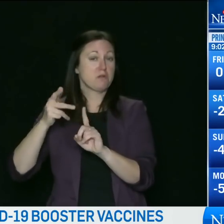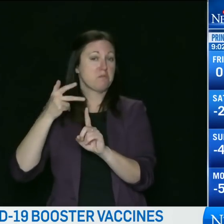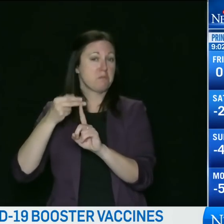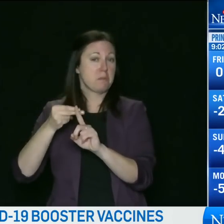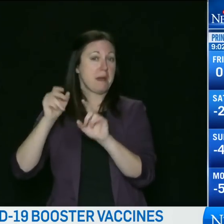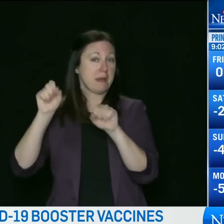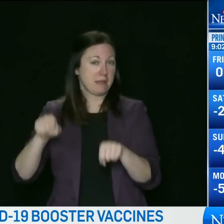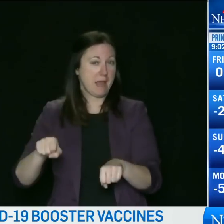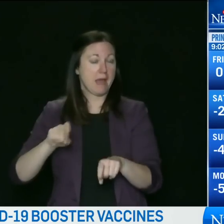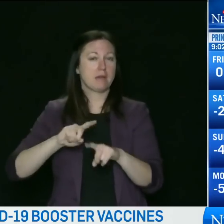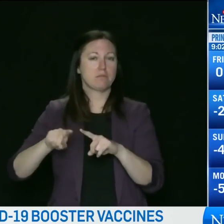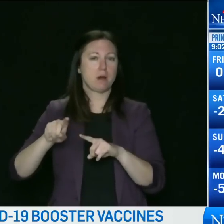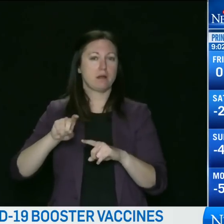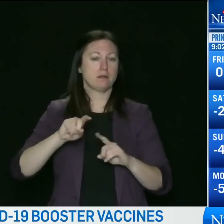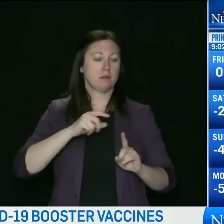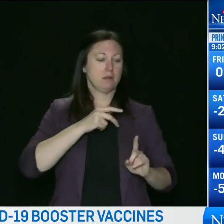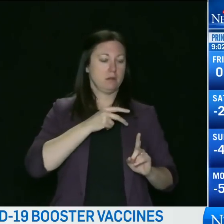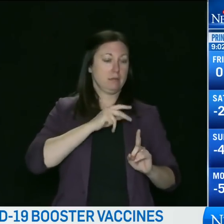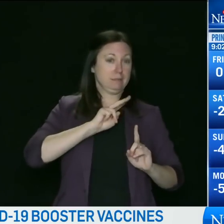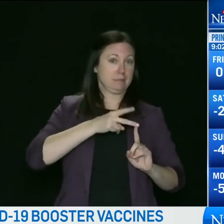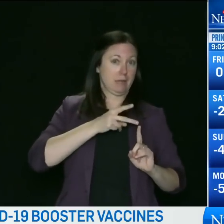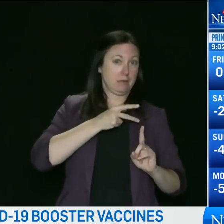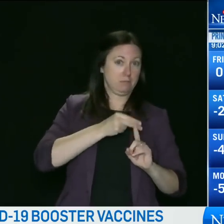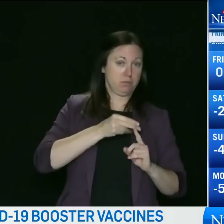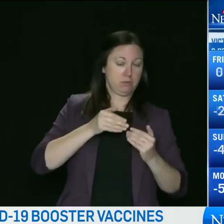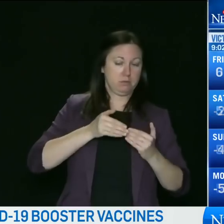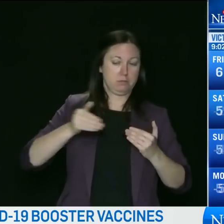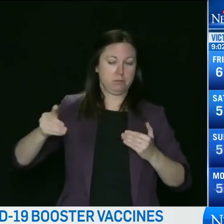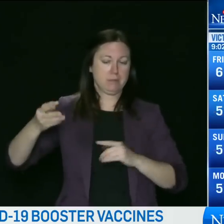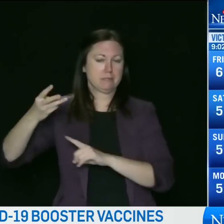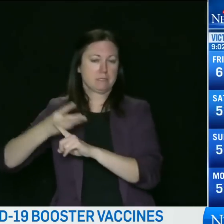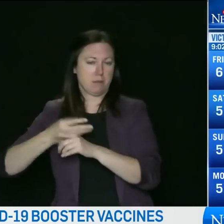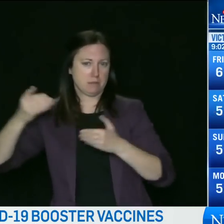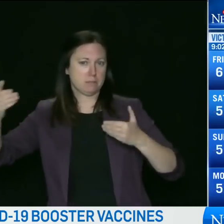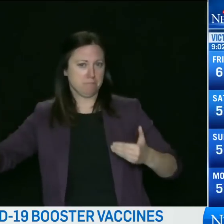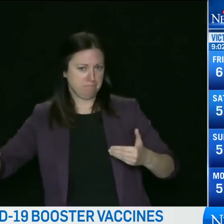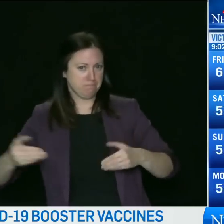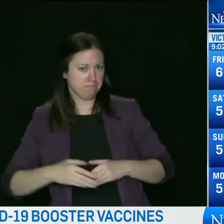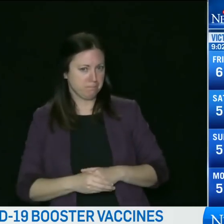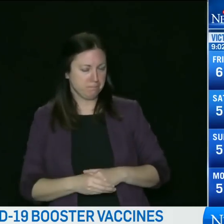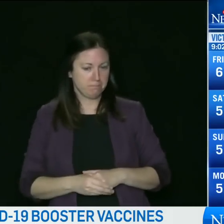RECOMMENDATION IS YOU CAN